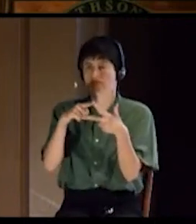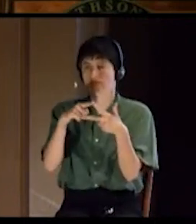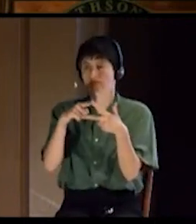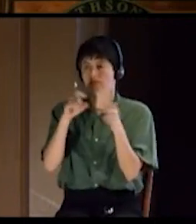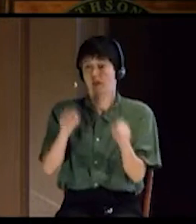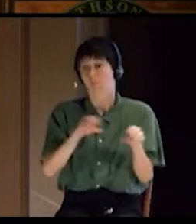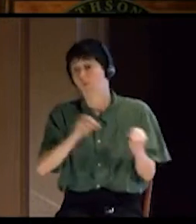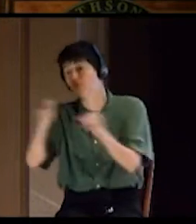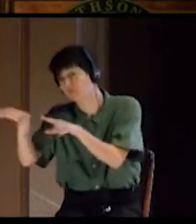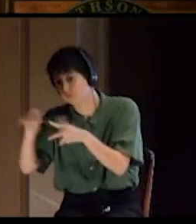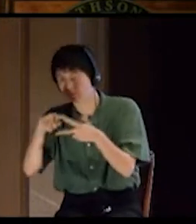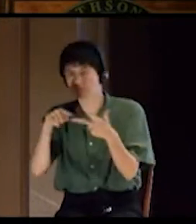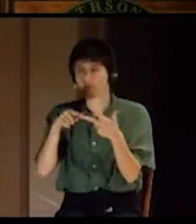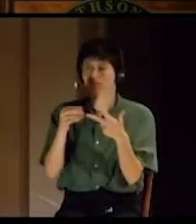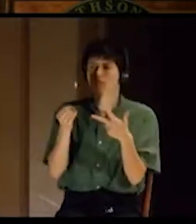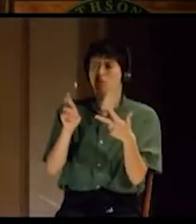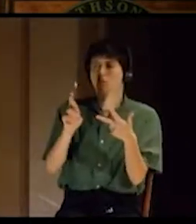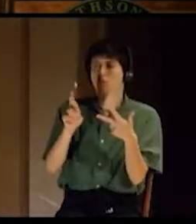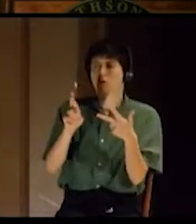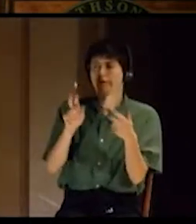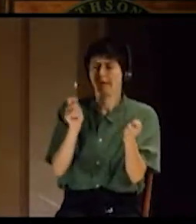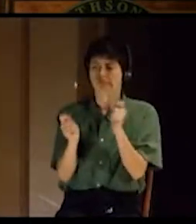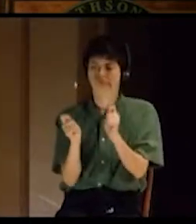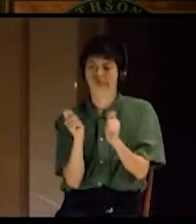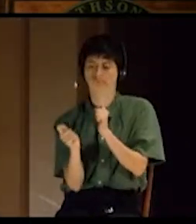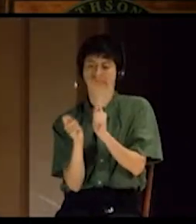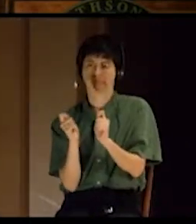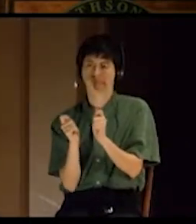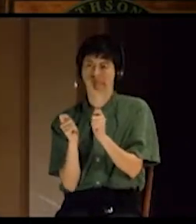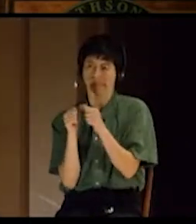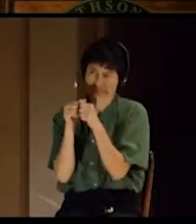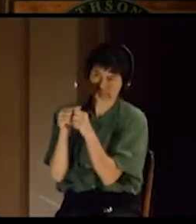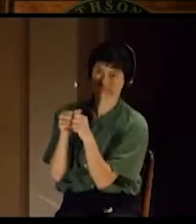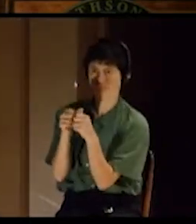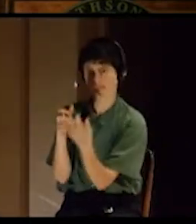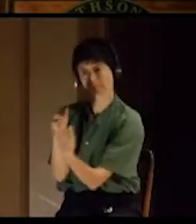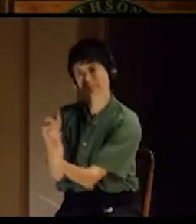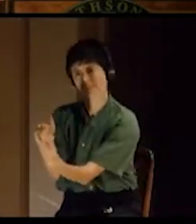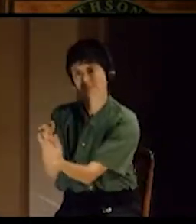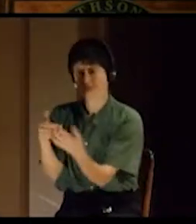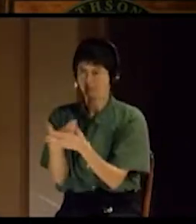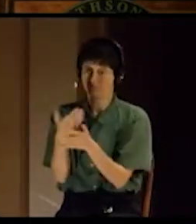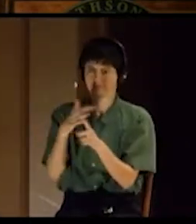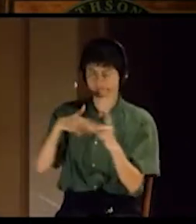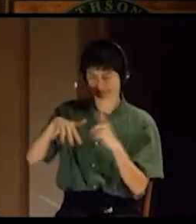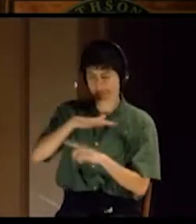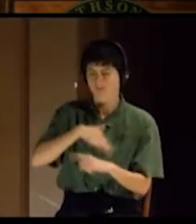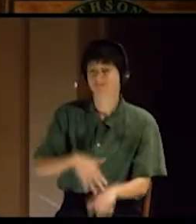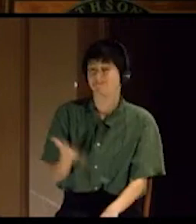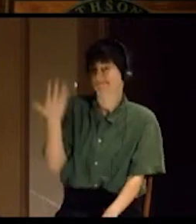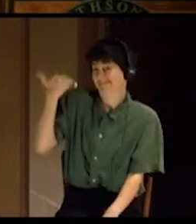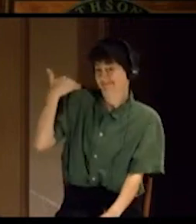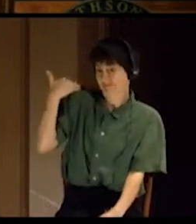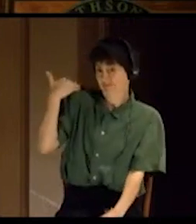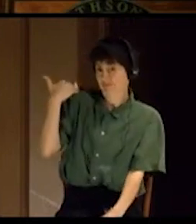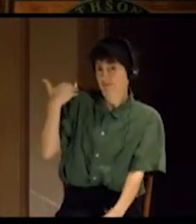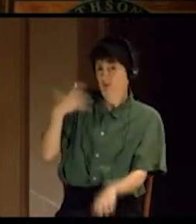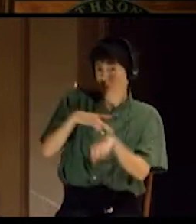these die offs that happen. And global change has happened in the past. So we can use the fossil record to understand,